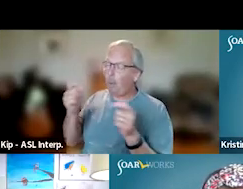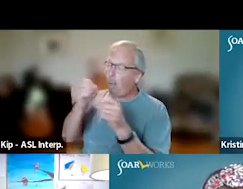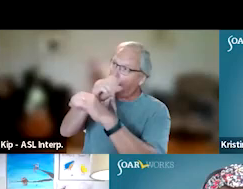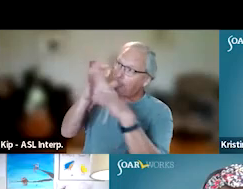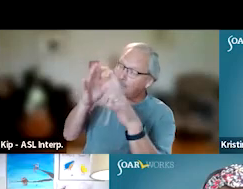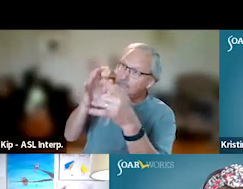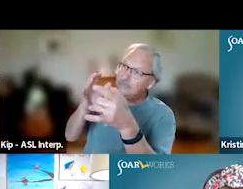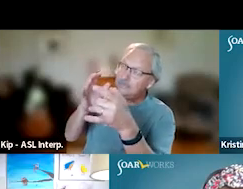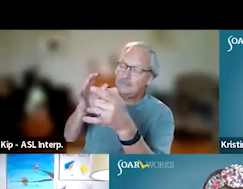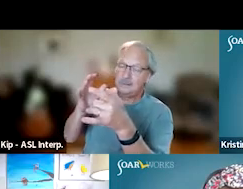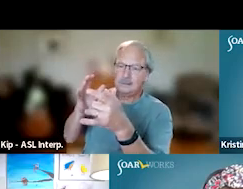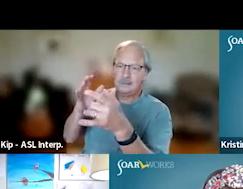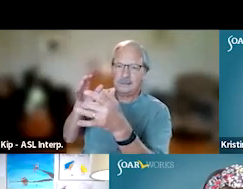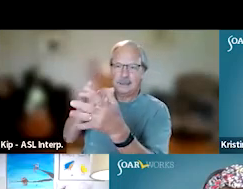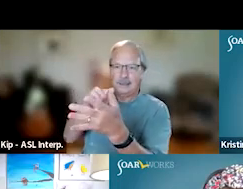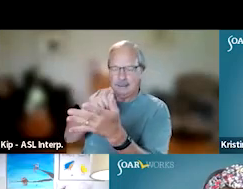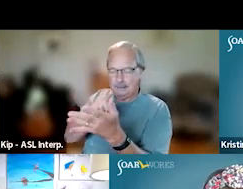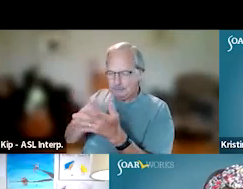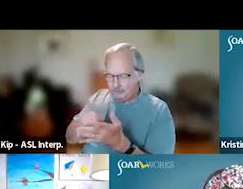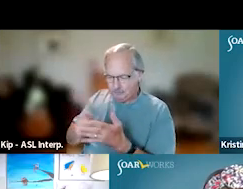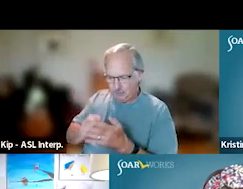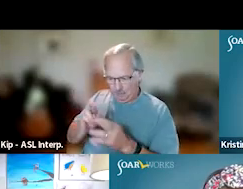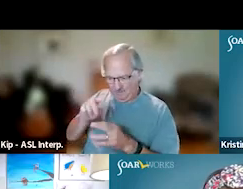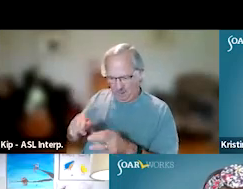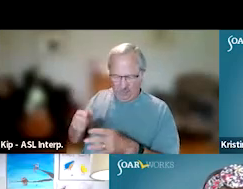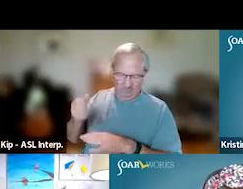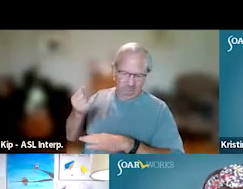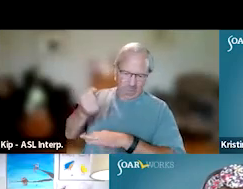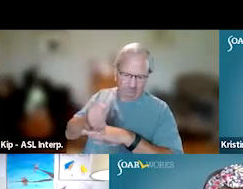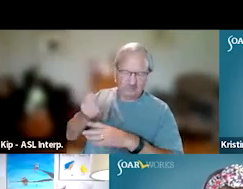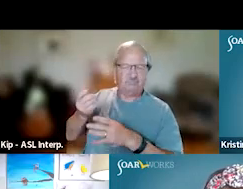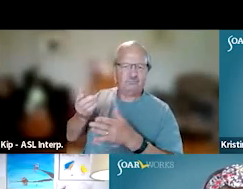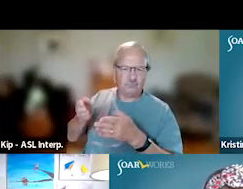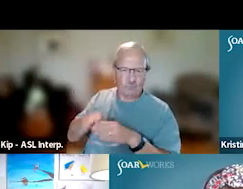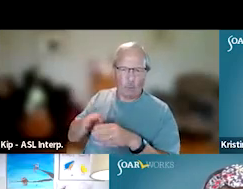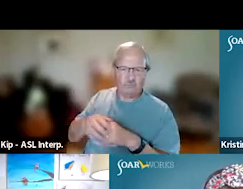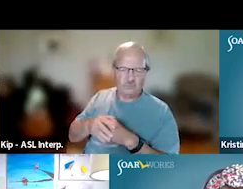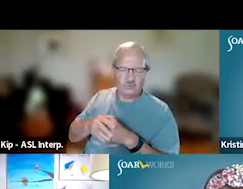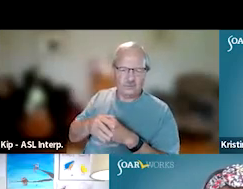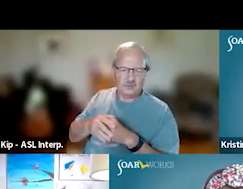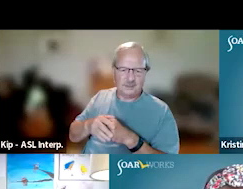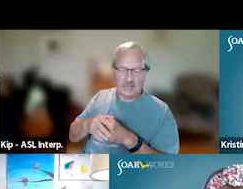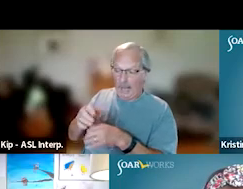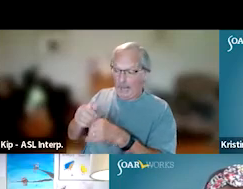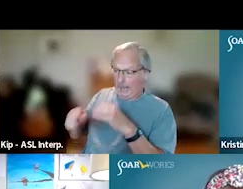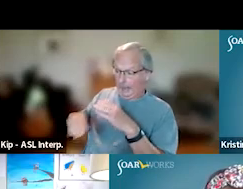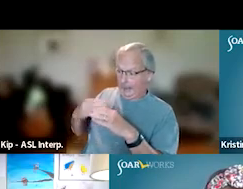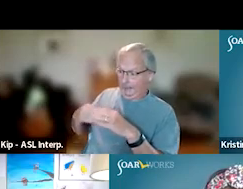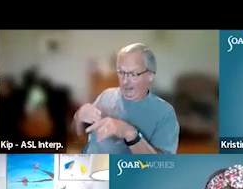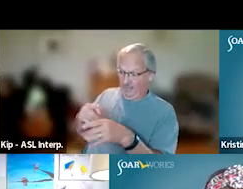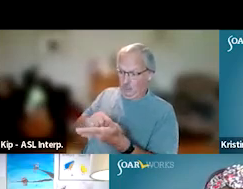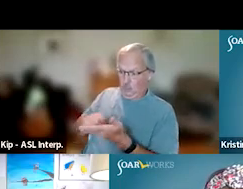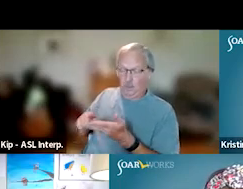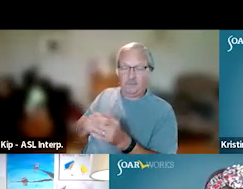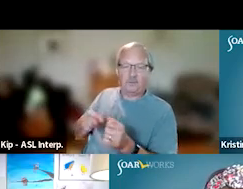a tough few weeks as we prepare for this closure. And we got a, I got an email this week from a SOAR practitioner